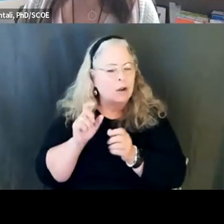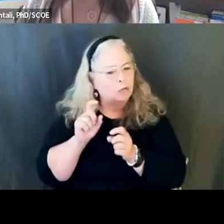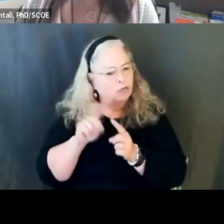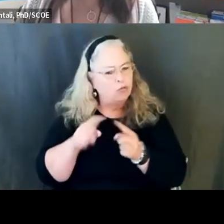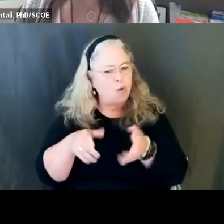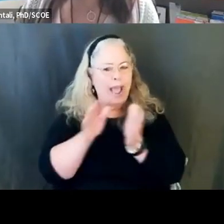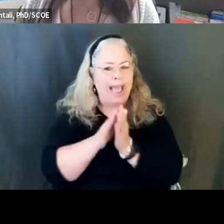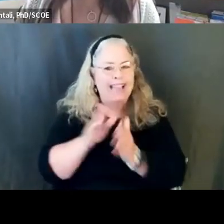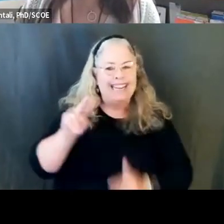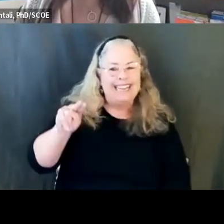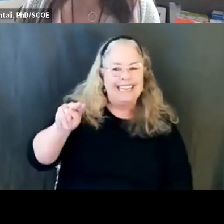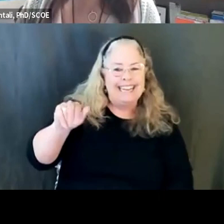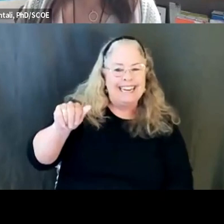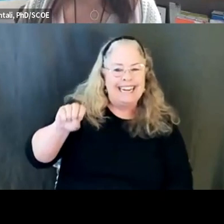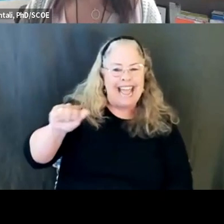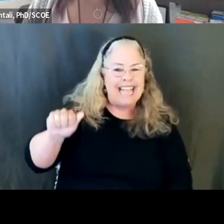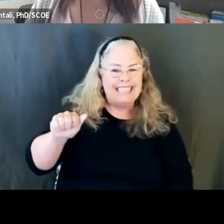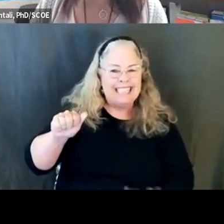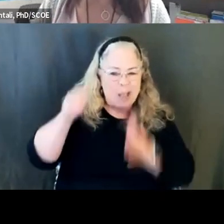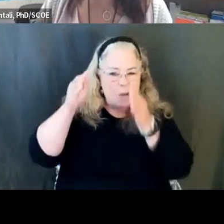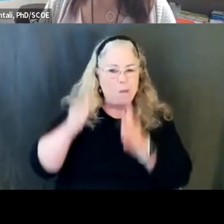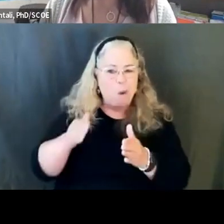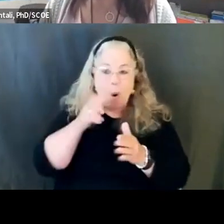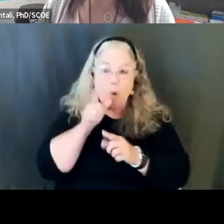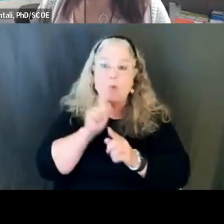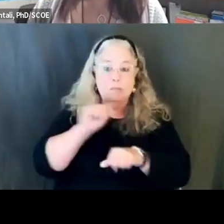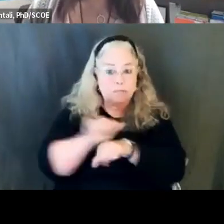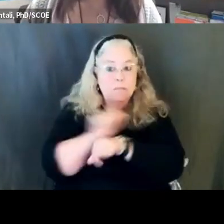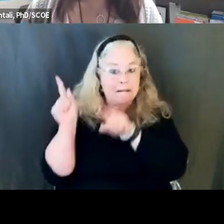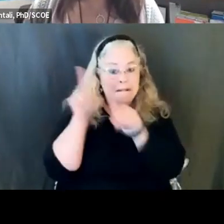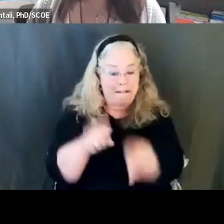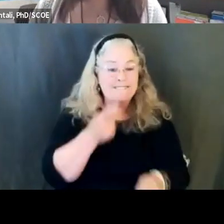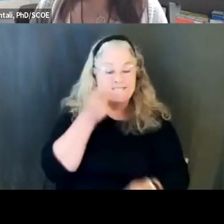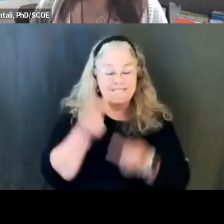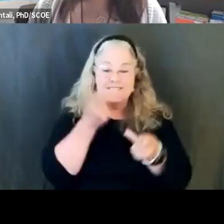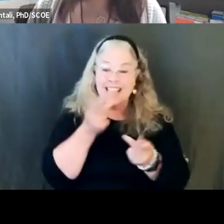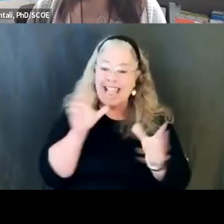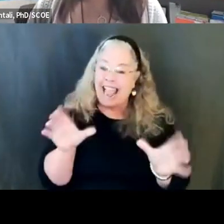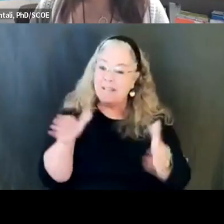NASA person that visited our classroom because it was you know part of what you could do when you